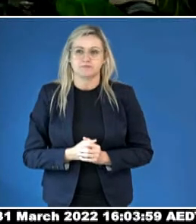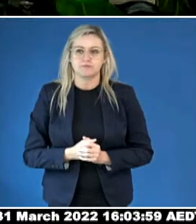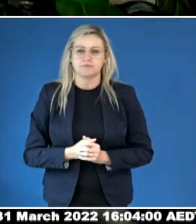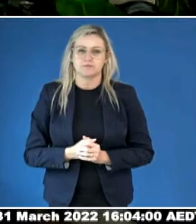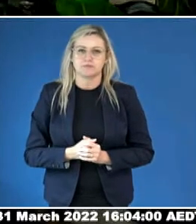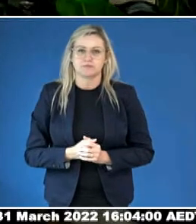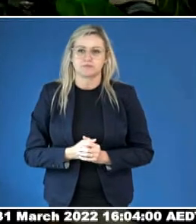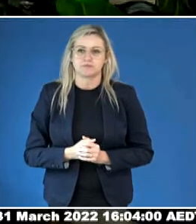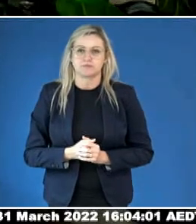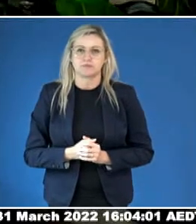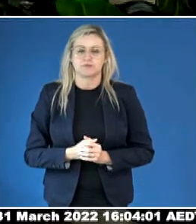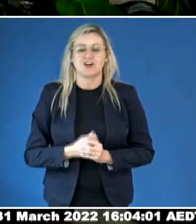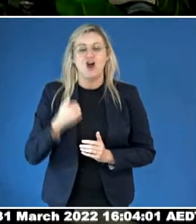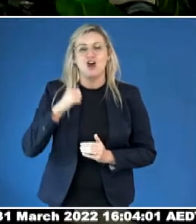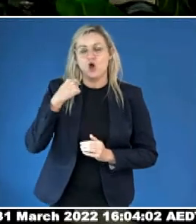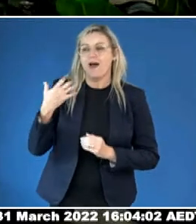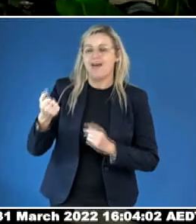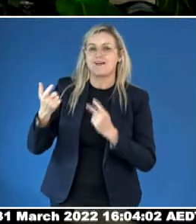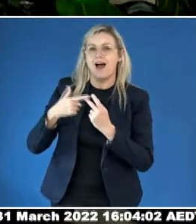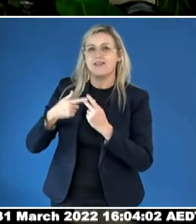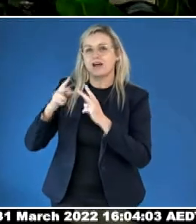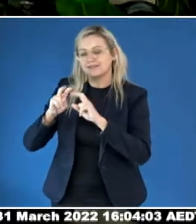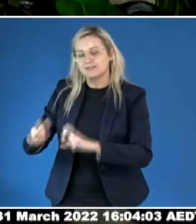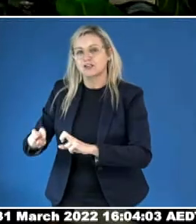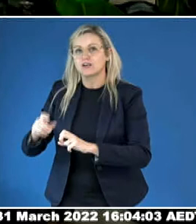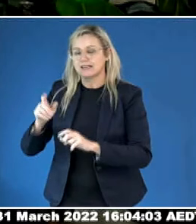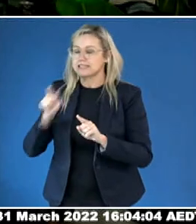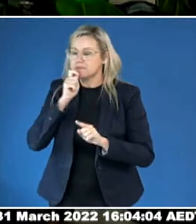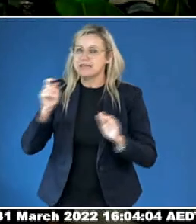similar picture. In one overseas study, researchers found that autistic women had